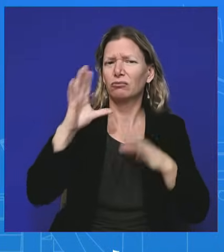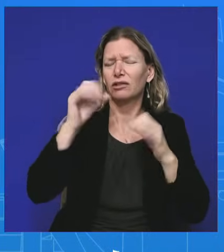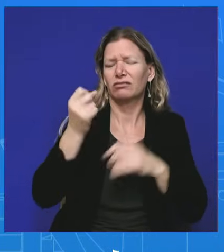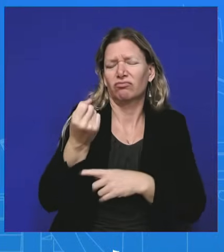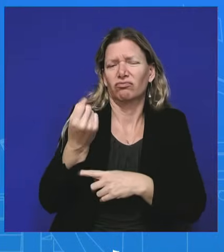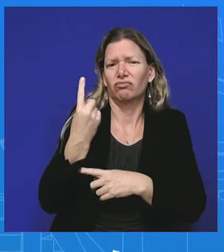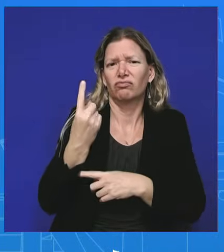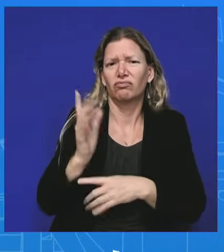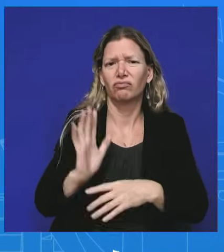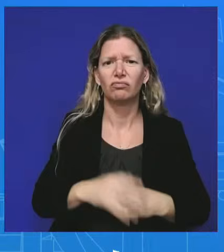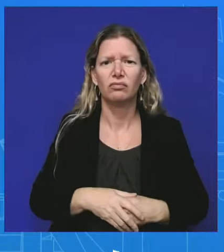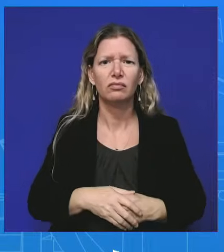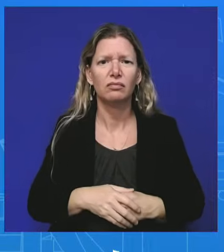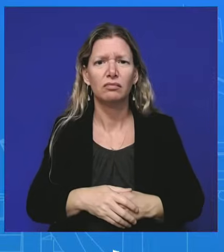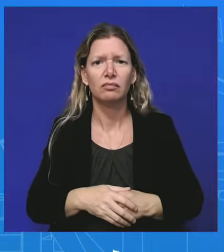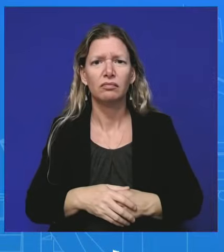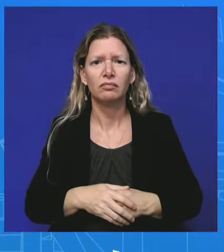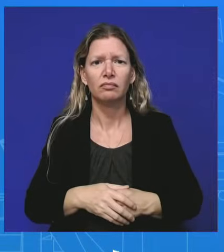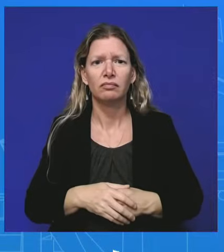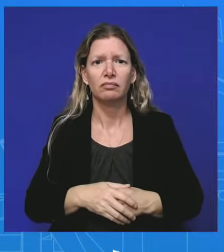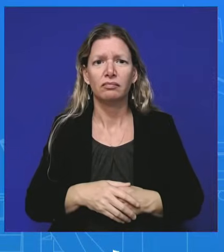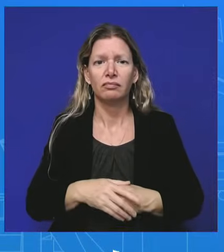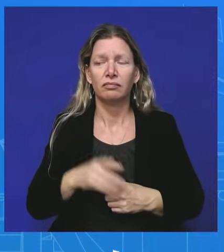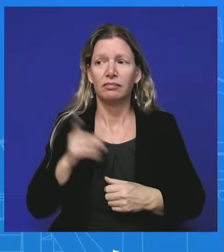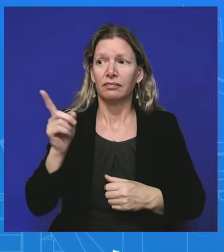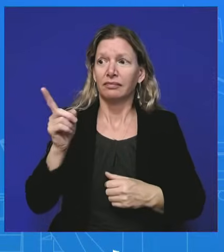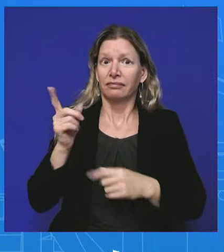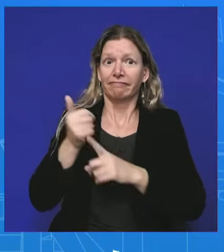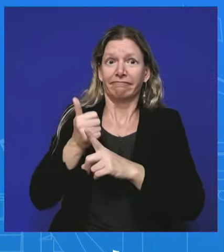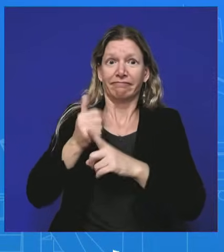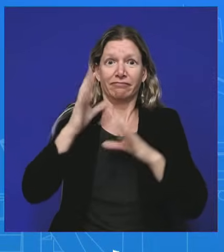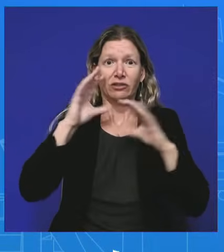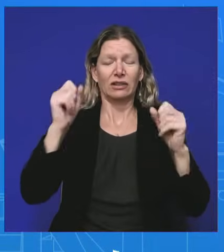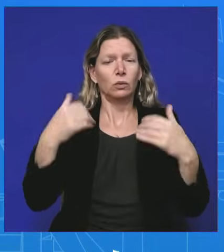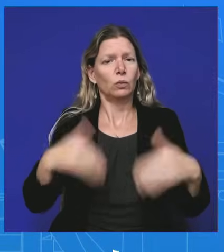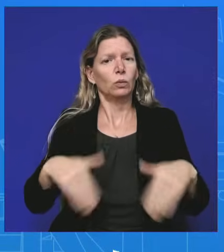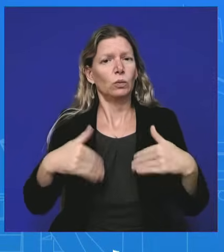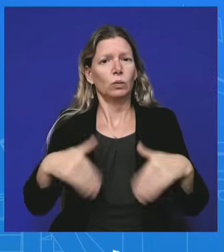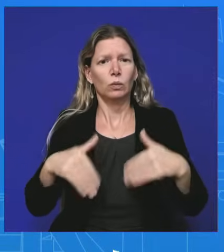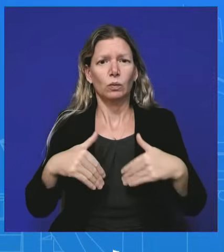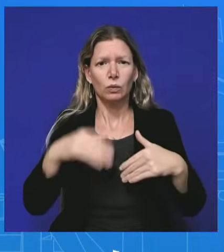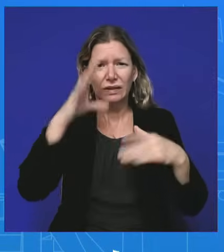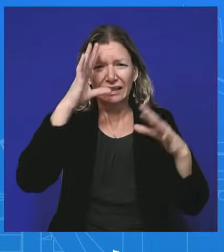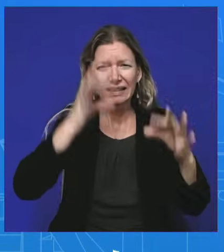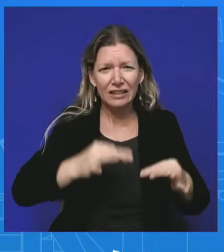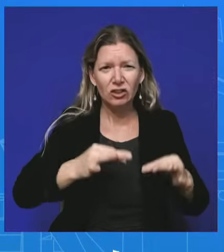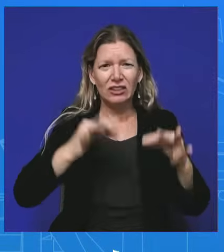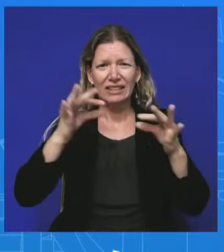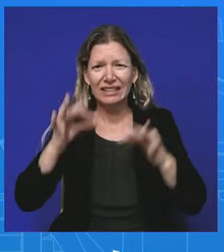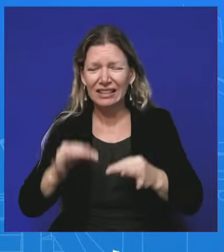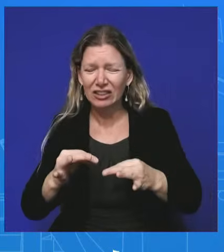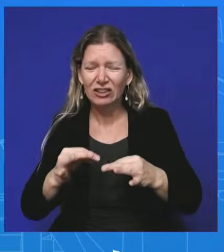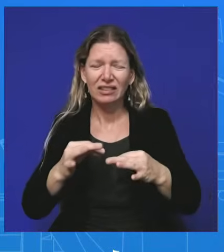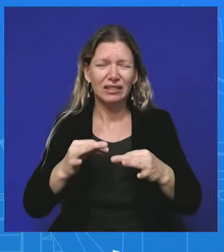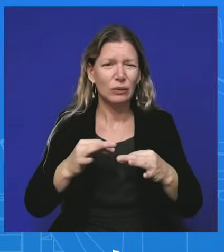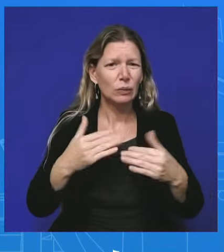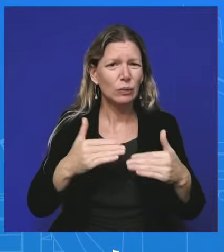he makes incredibly difficult decisions. And -- but he also understands as president,